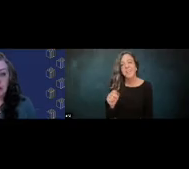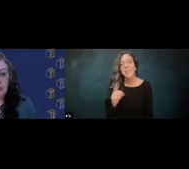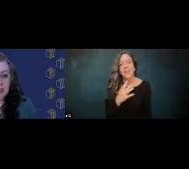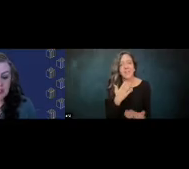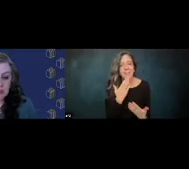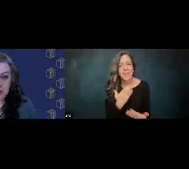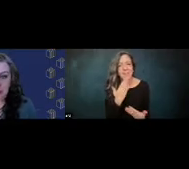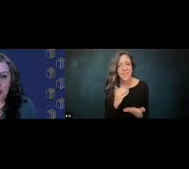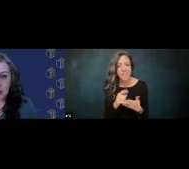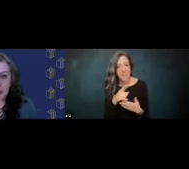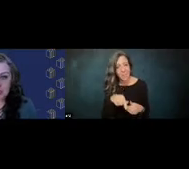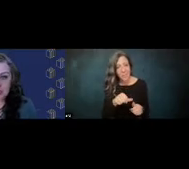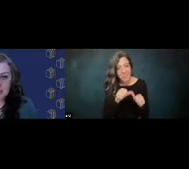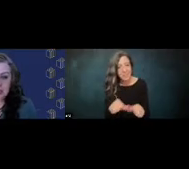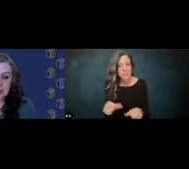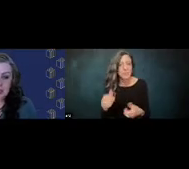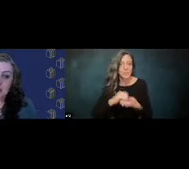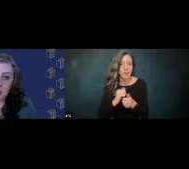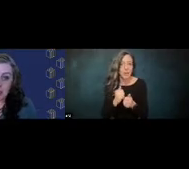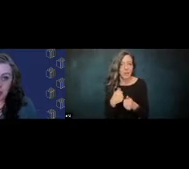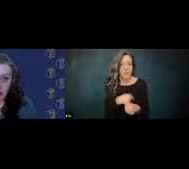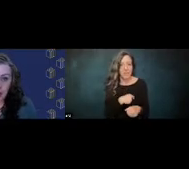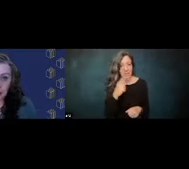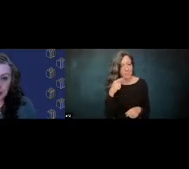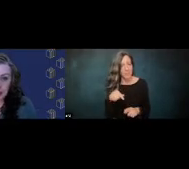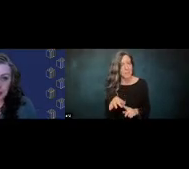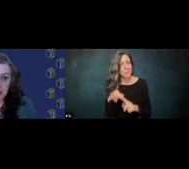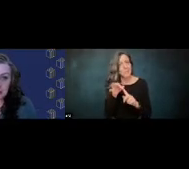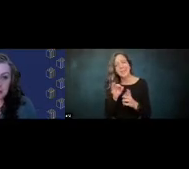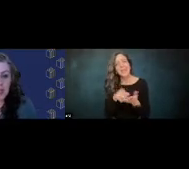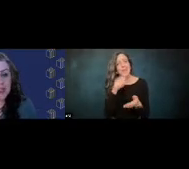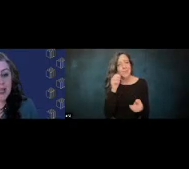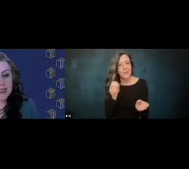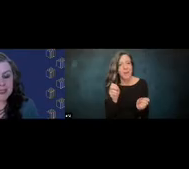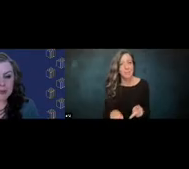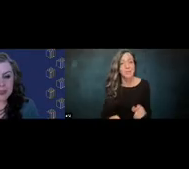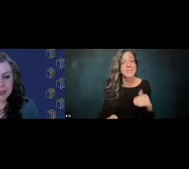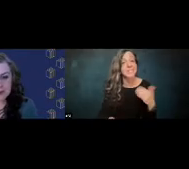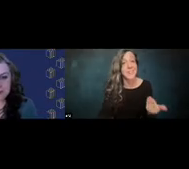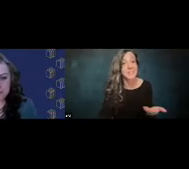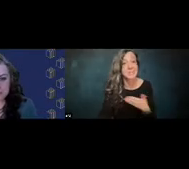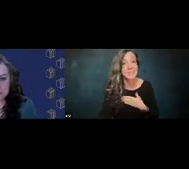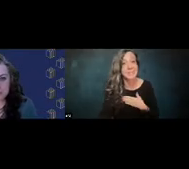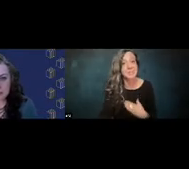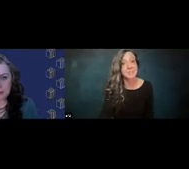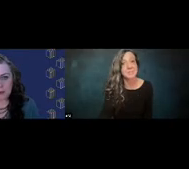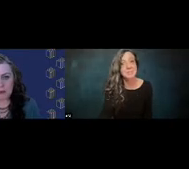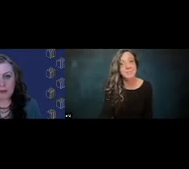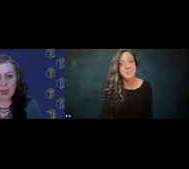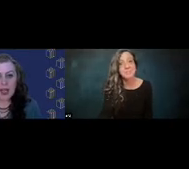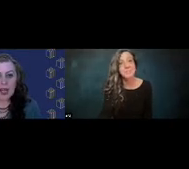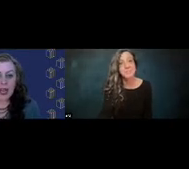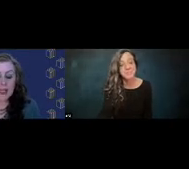that you have continued to partner with us in this unique learning opportunity. Next slide, please.